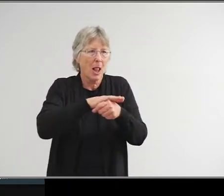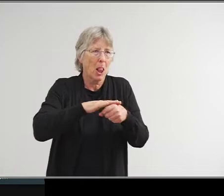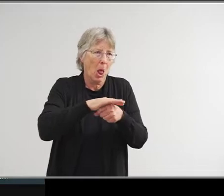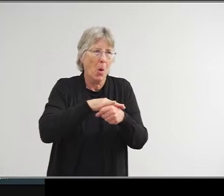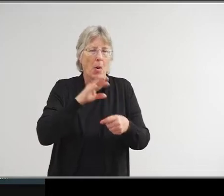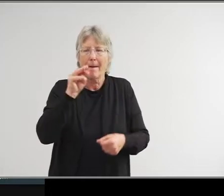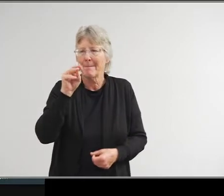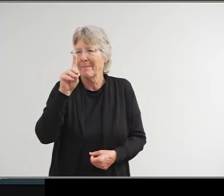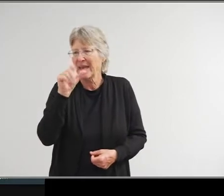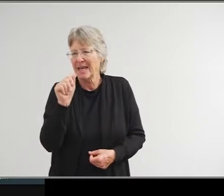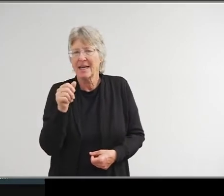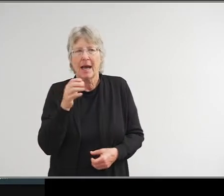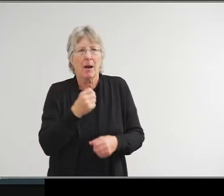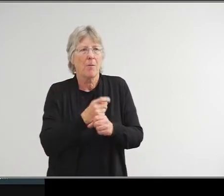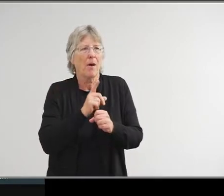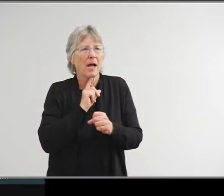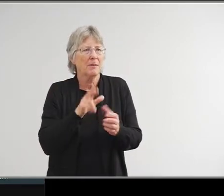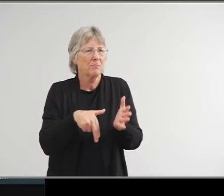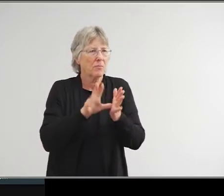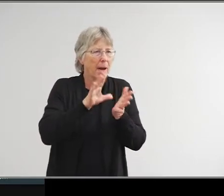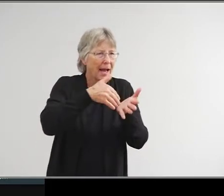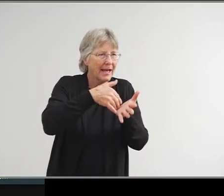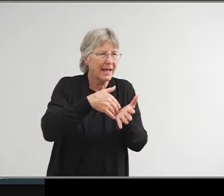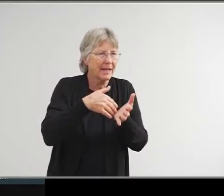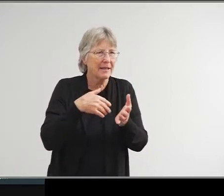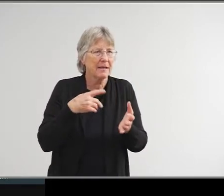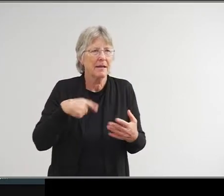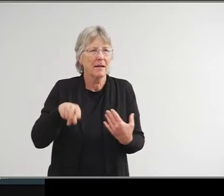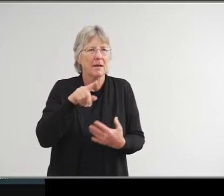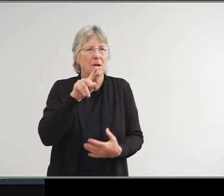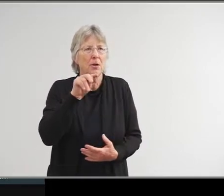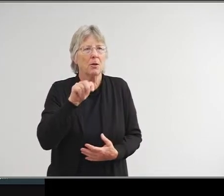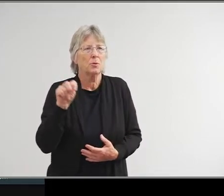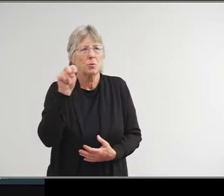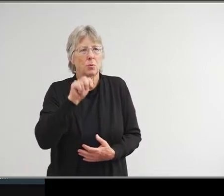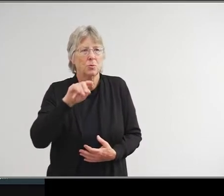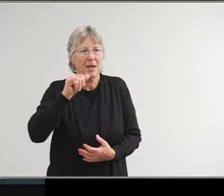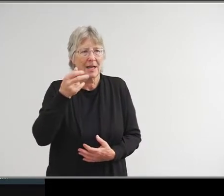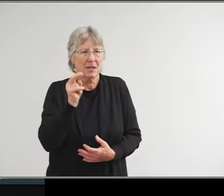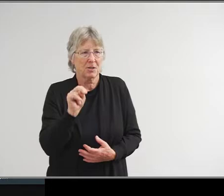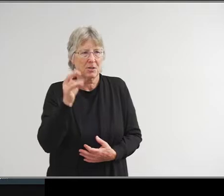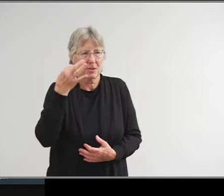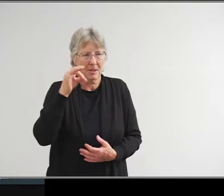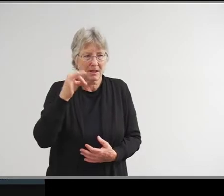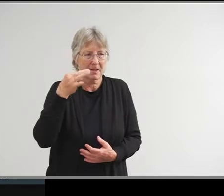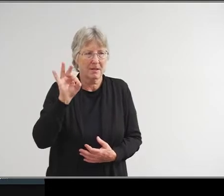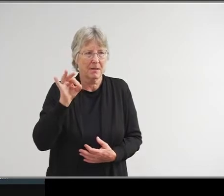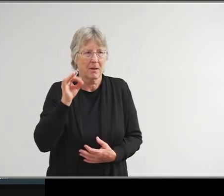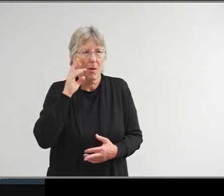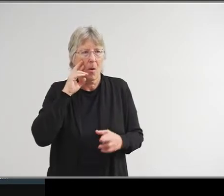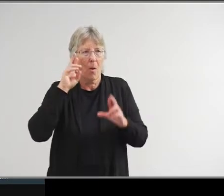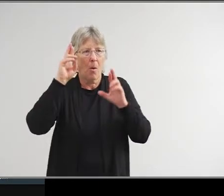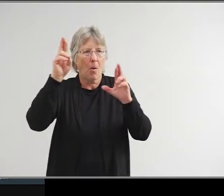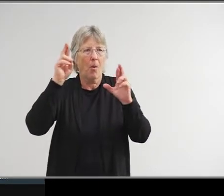I just want to reiterate that Tuesday, January 19th we are very hopeful to be able to roll out